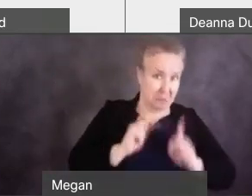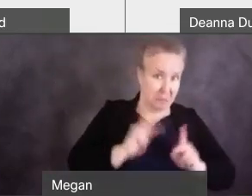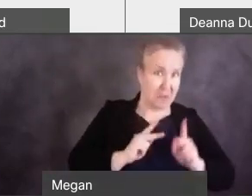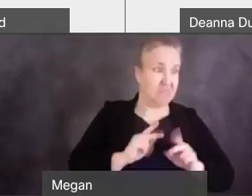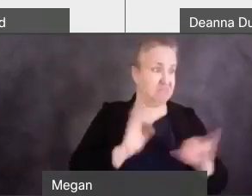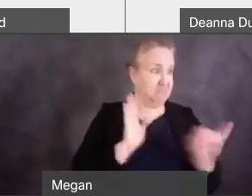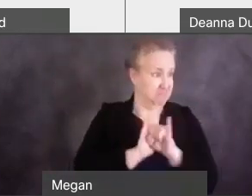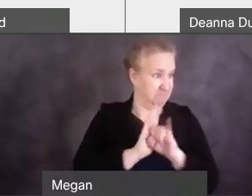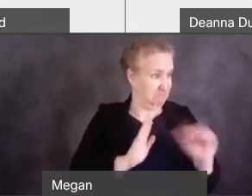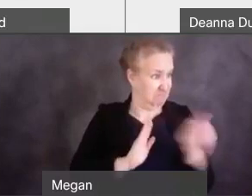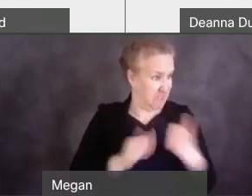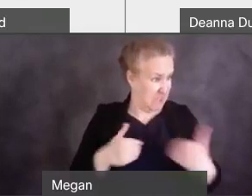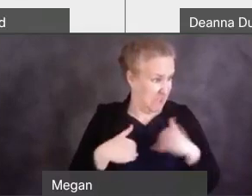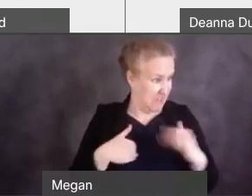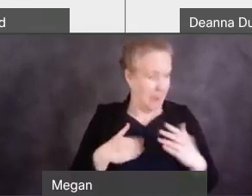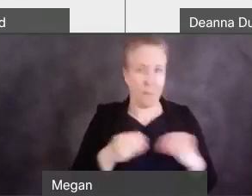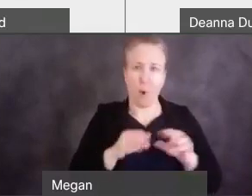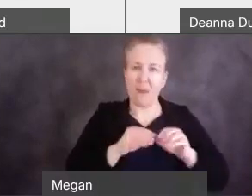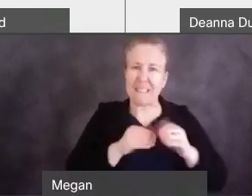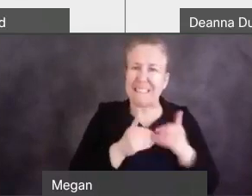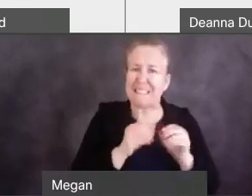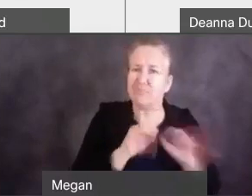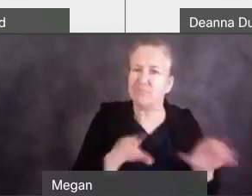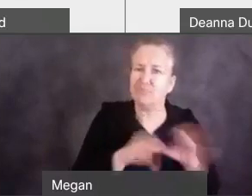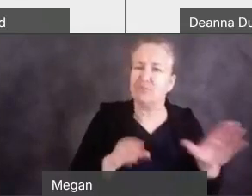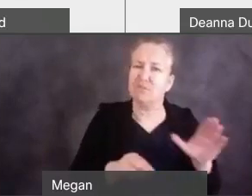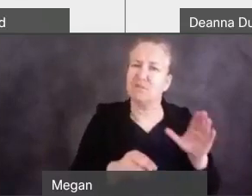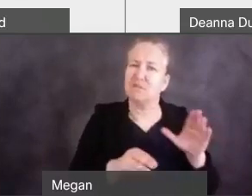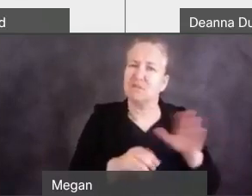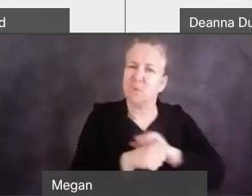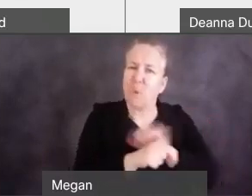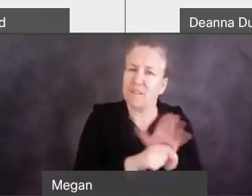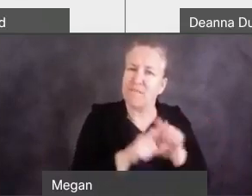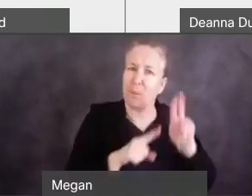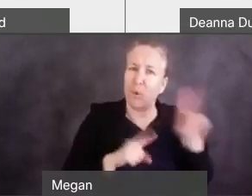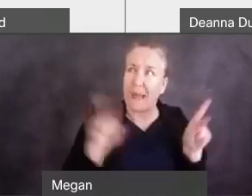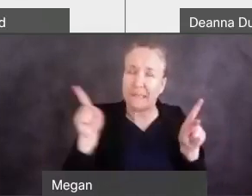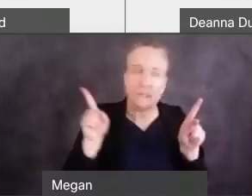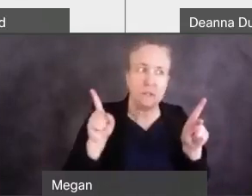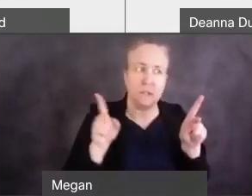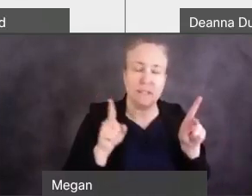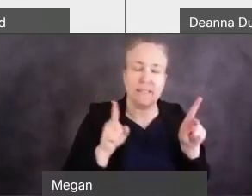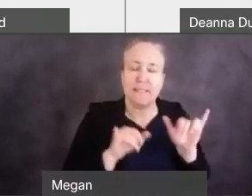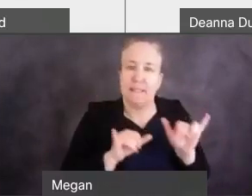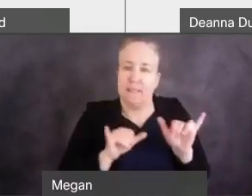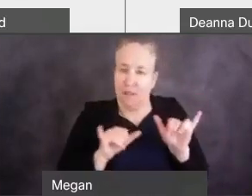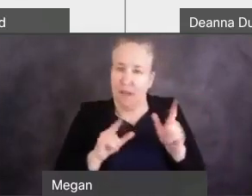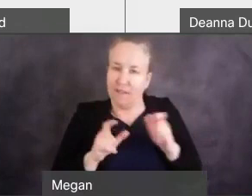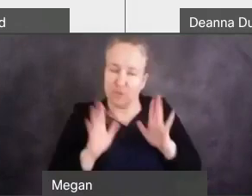who have that more contagious UK variant. So I just have to be mindful of that but we are seeing